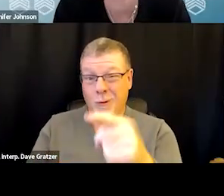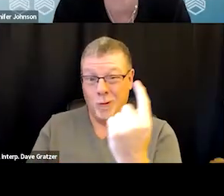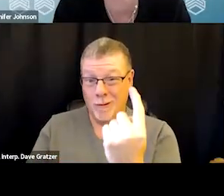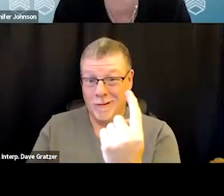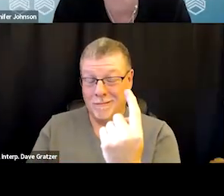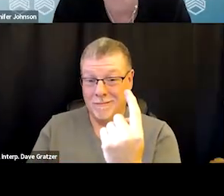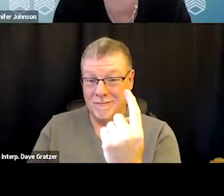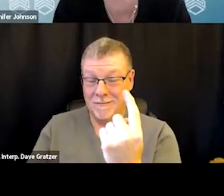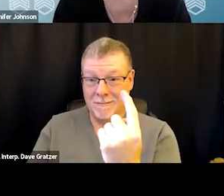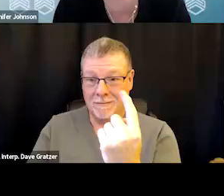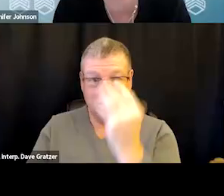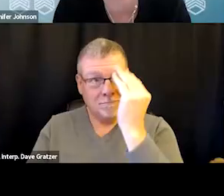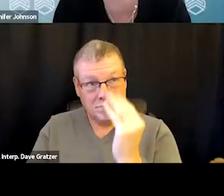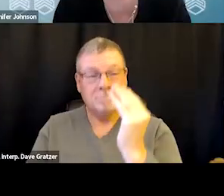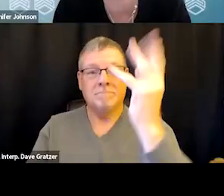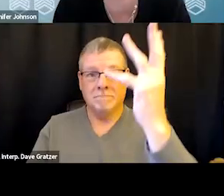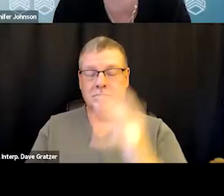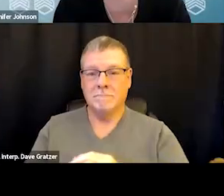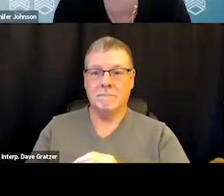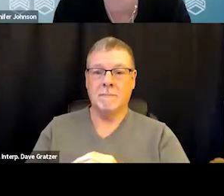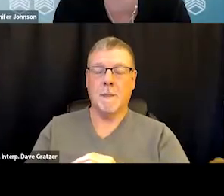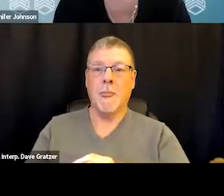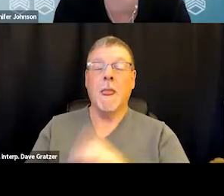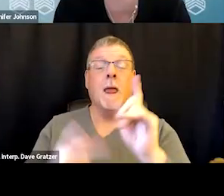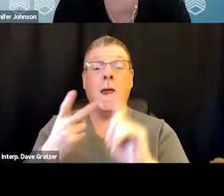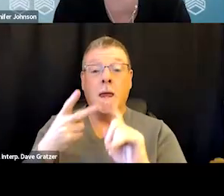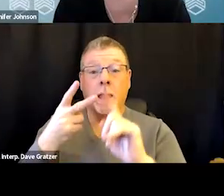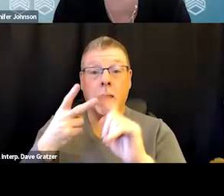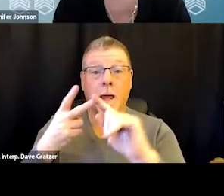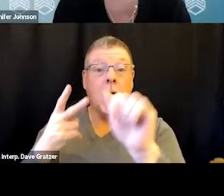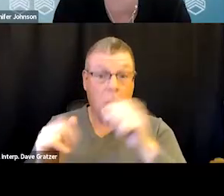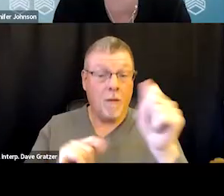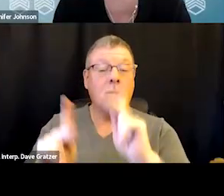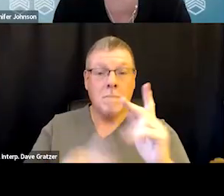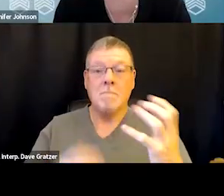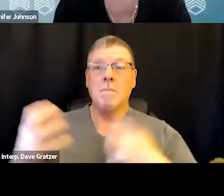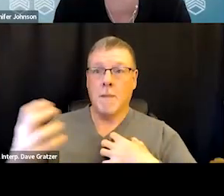telling the administrator that. There may be other people who've made similar complaints along the way.